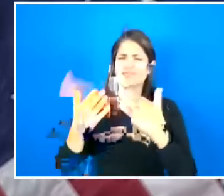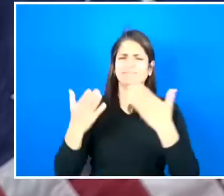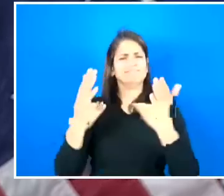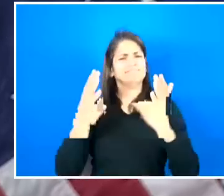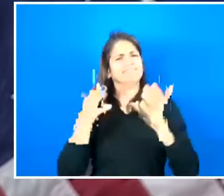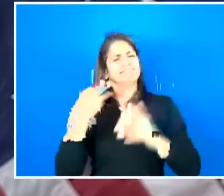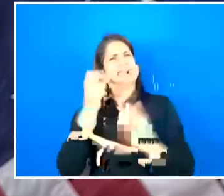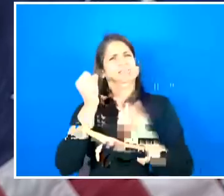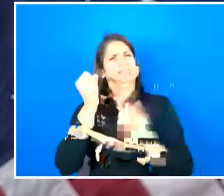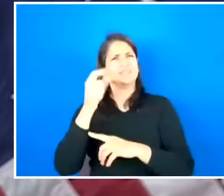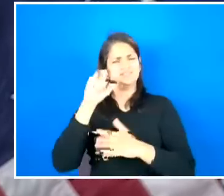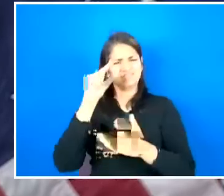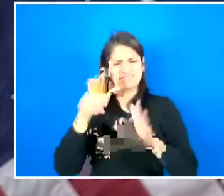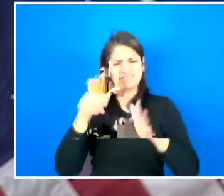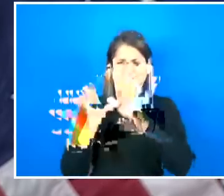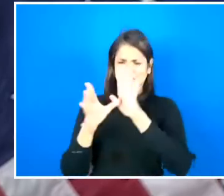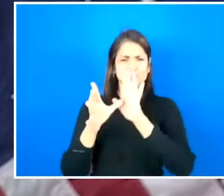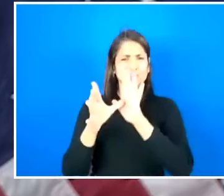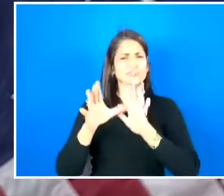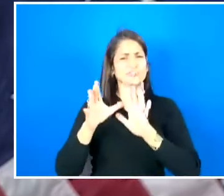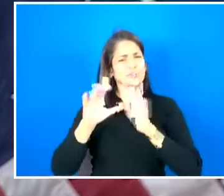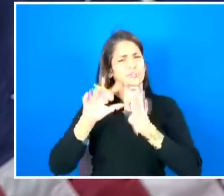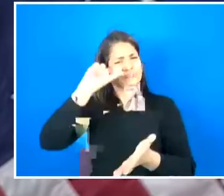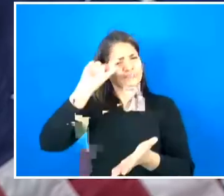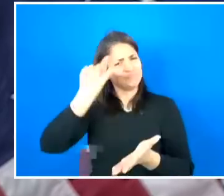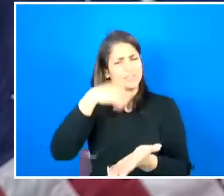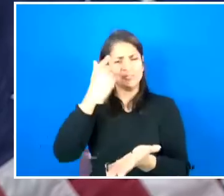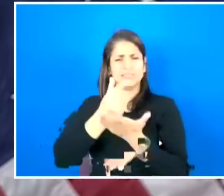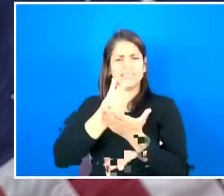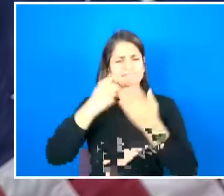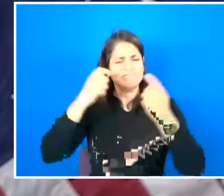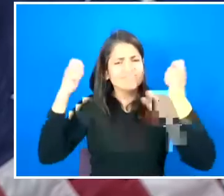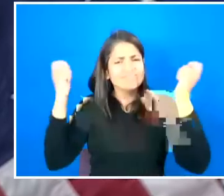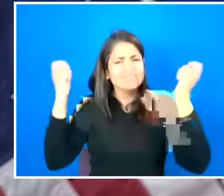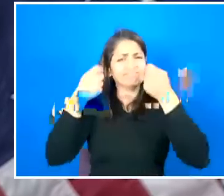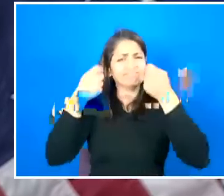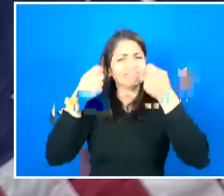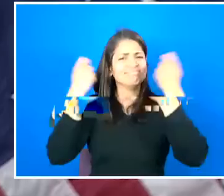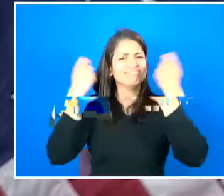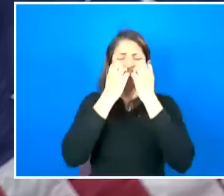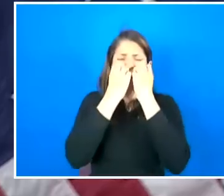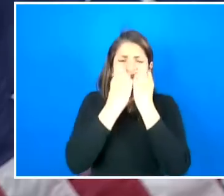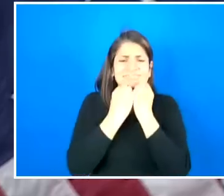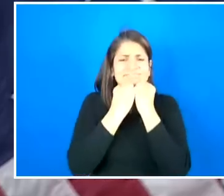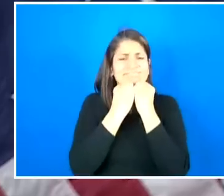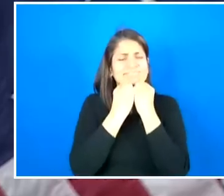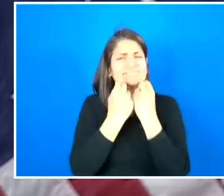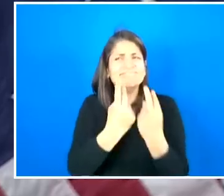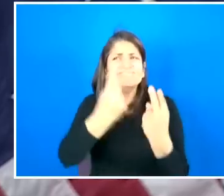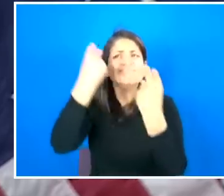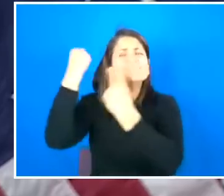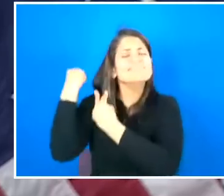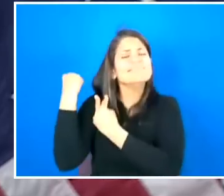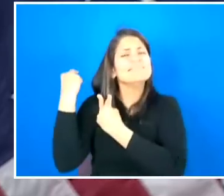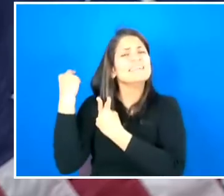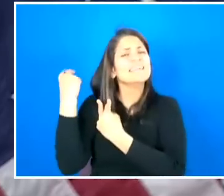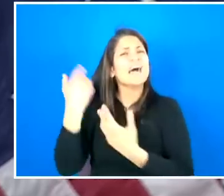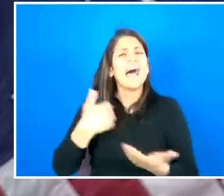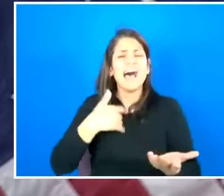SPECIAL TO YOU AS YOU APPROACH GRADUATION. WE DON'T WANT YOU TO LOSE THAT. SO EVERY SCHOOL WILL HAVE ITS OWN